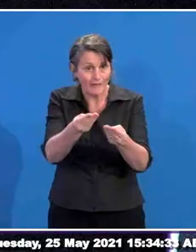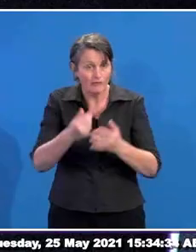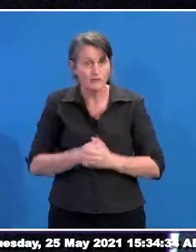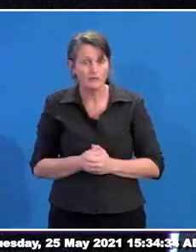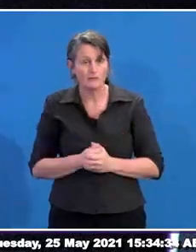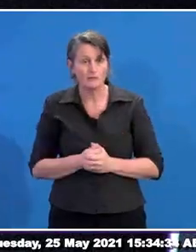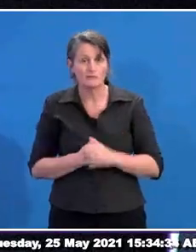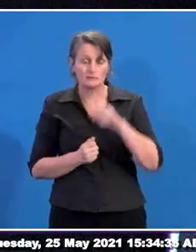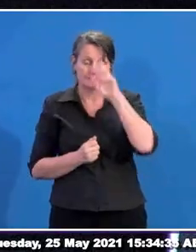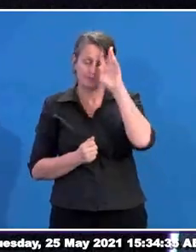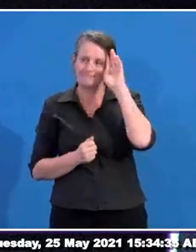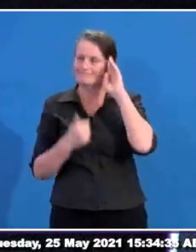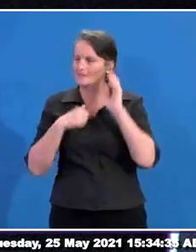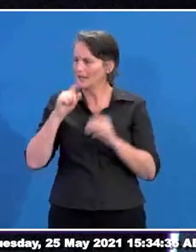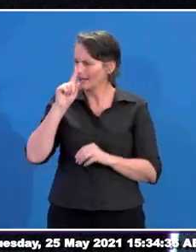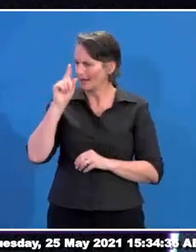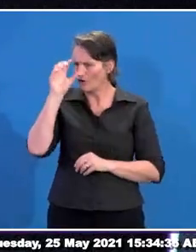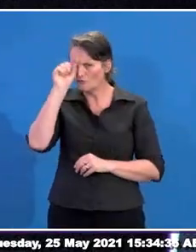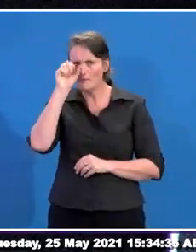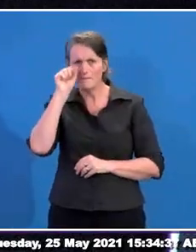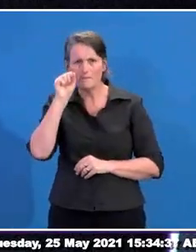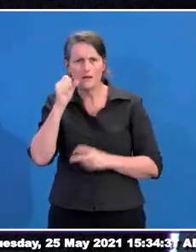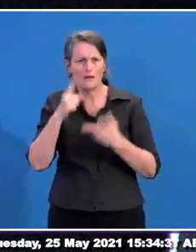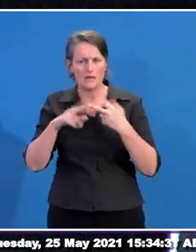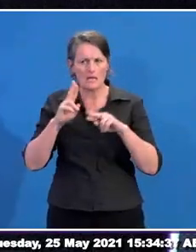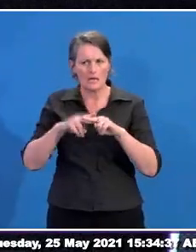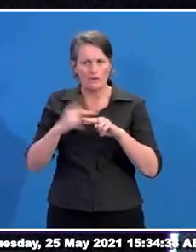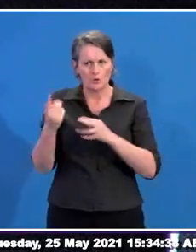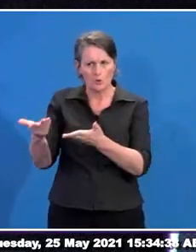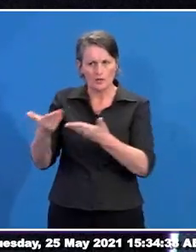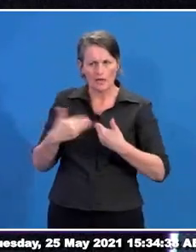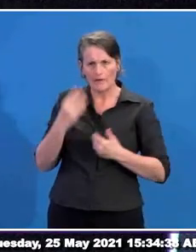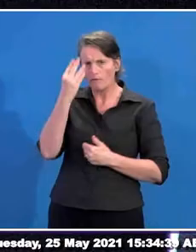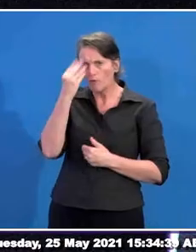I can't recall whether it was by Melissa's guardian